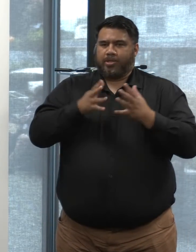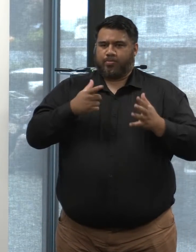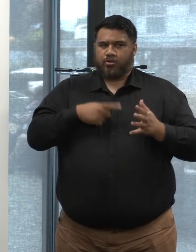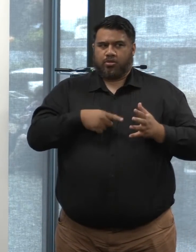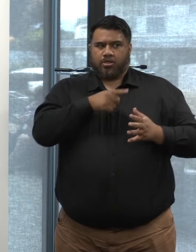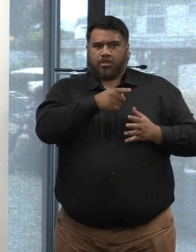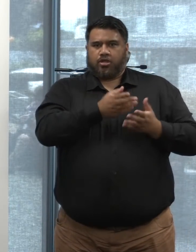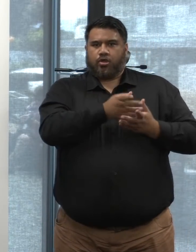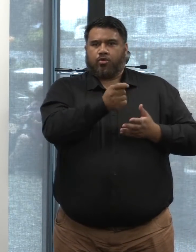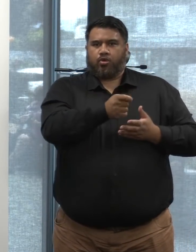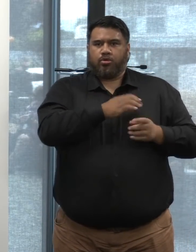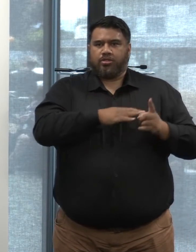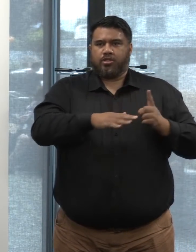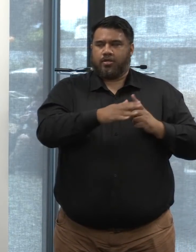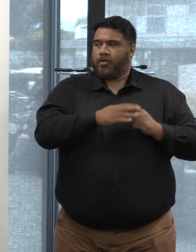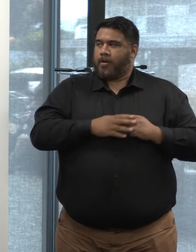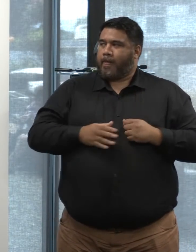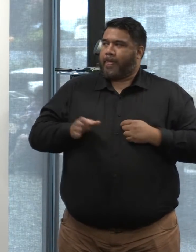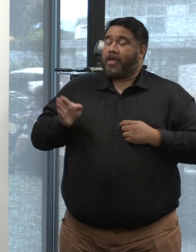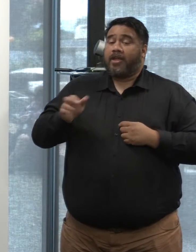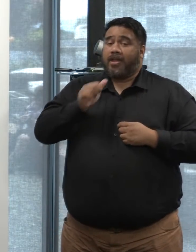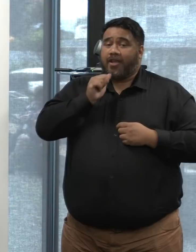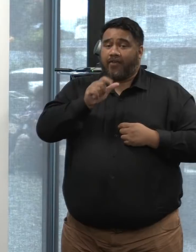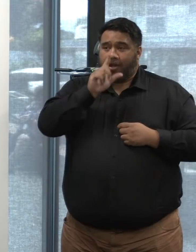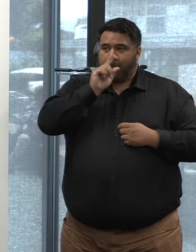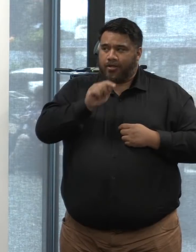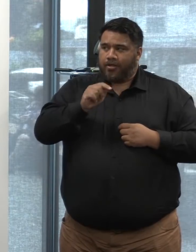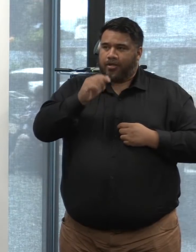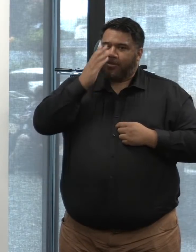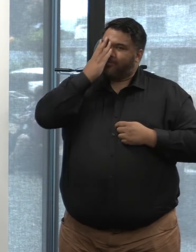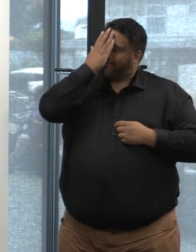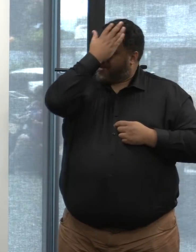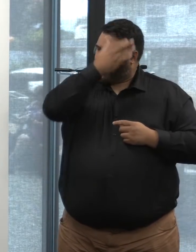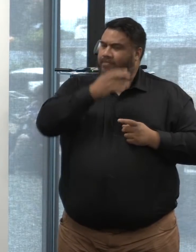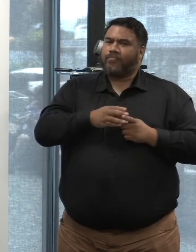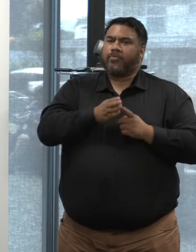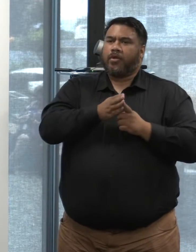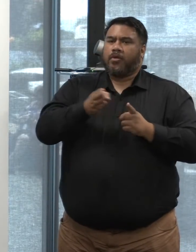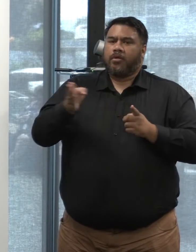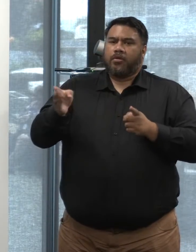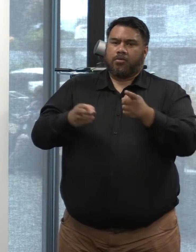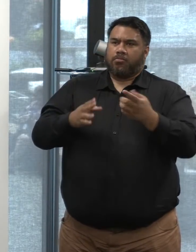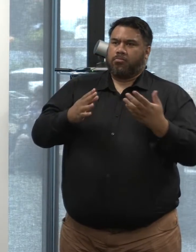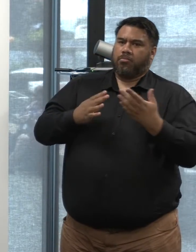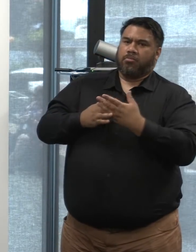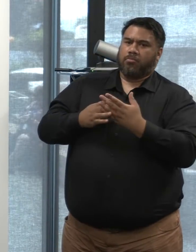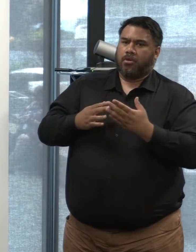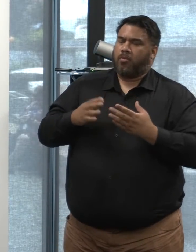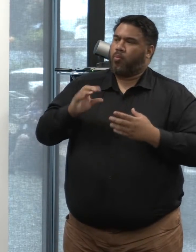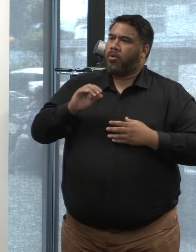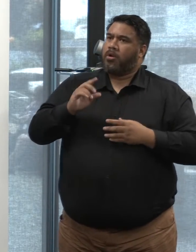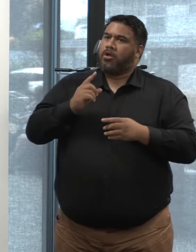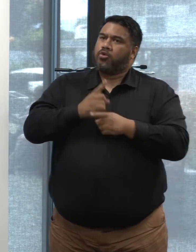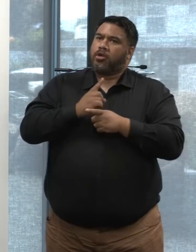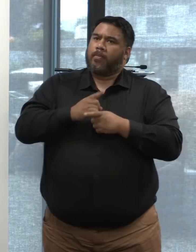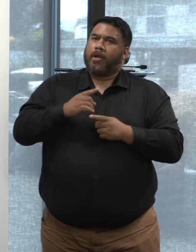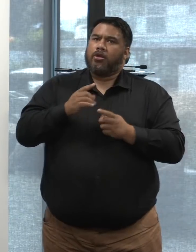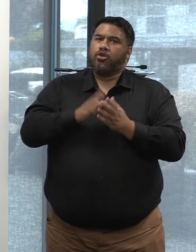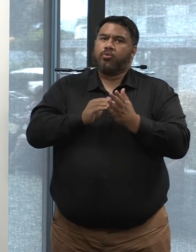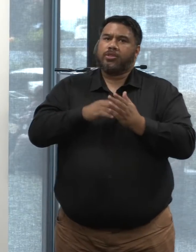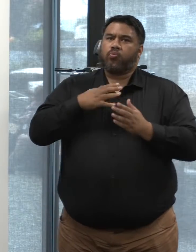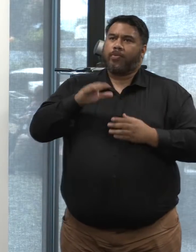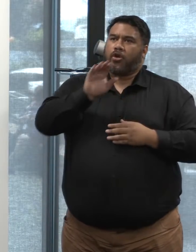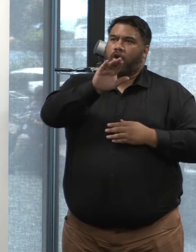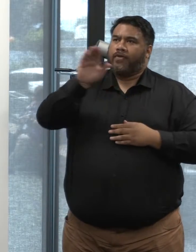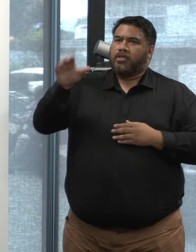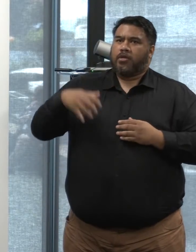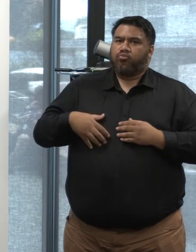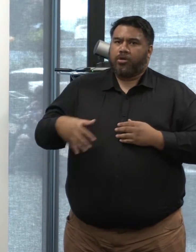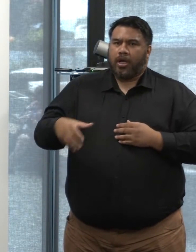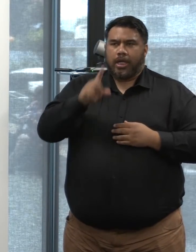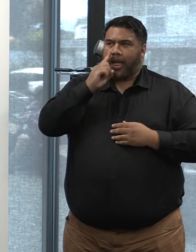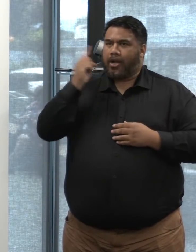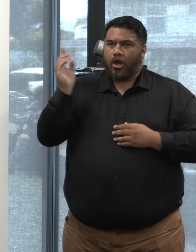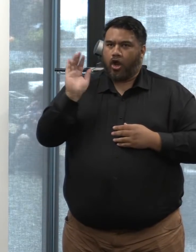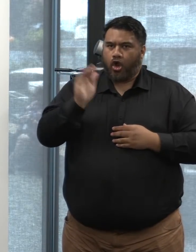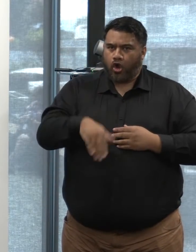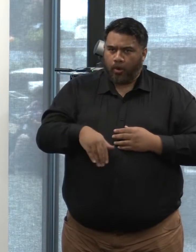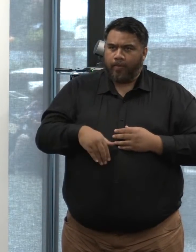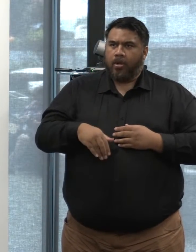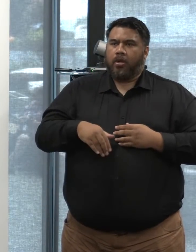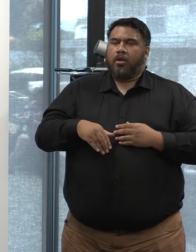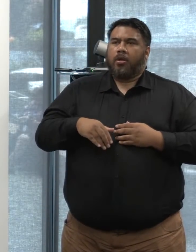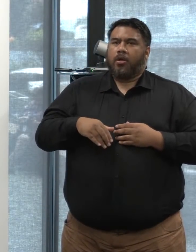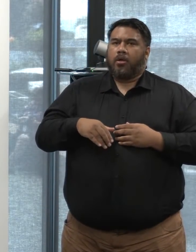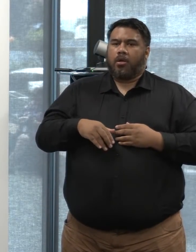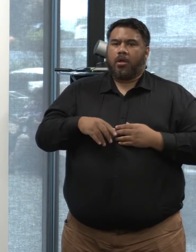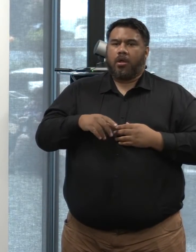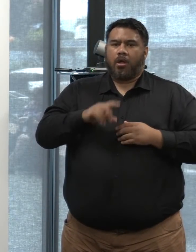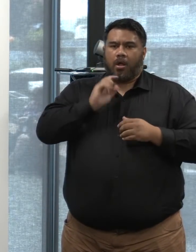To --